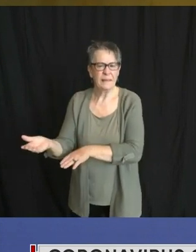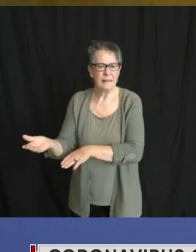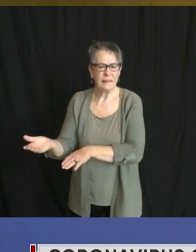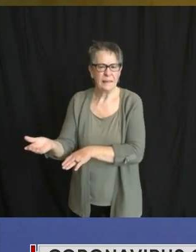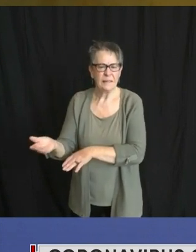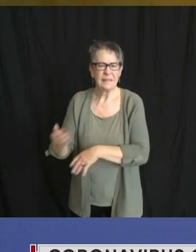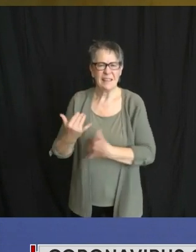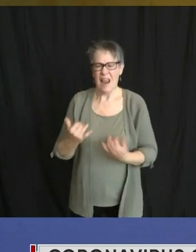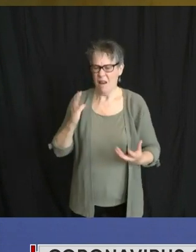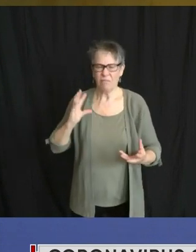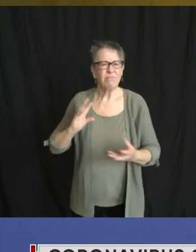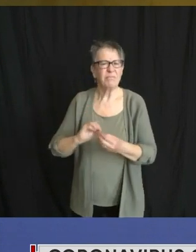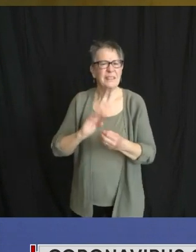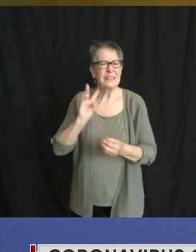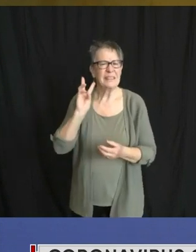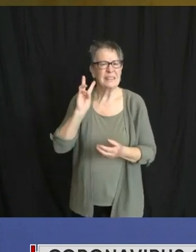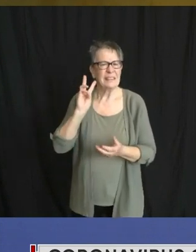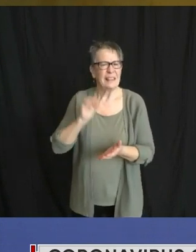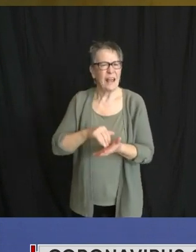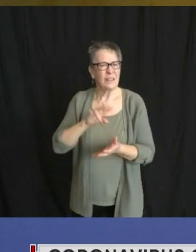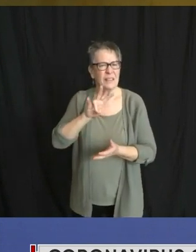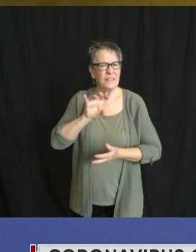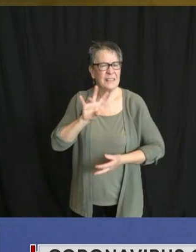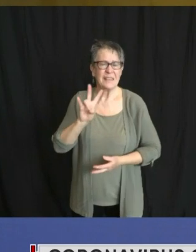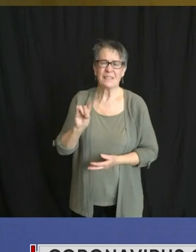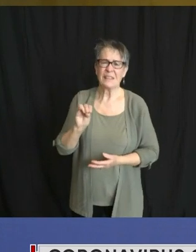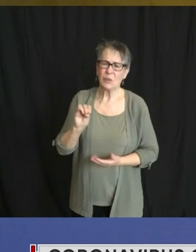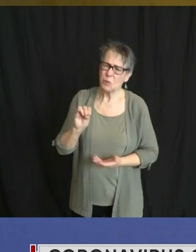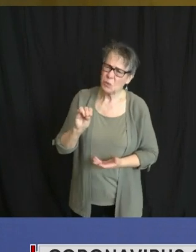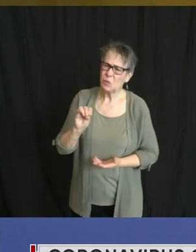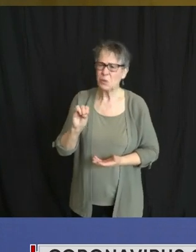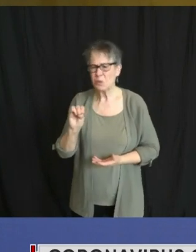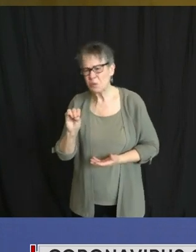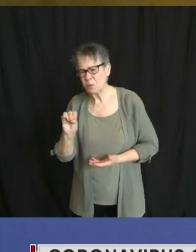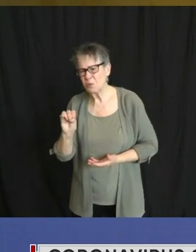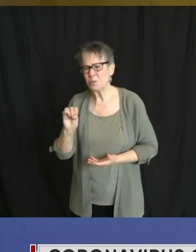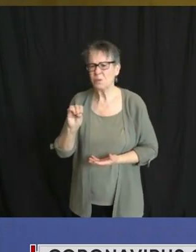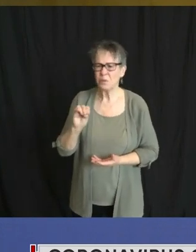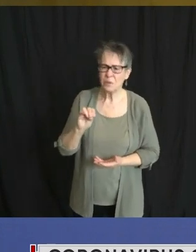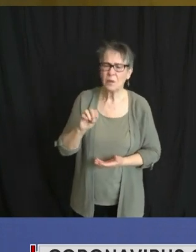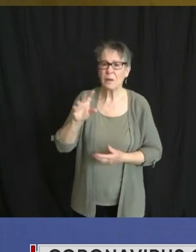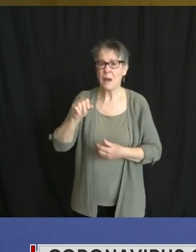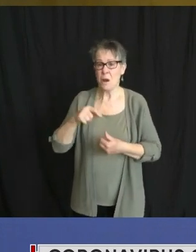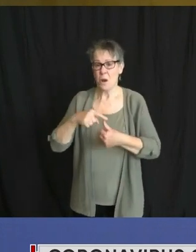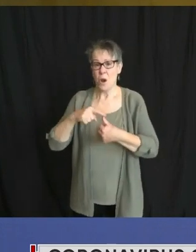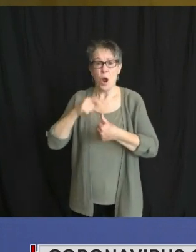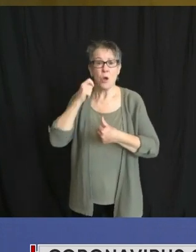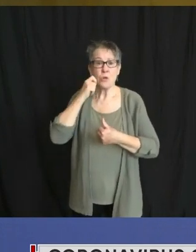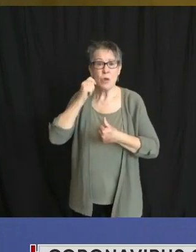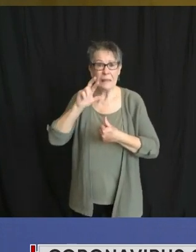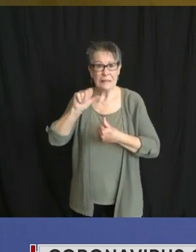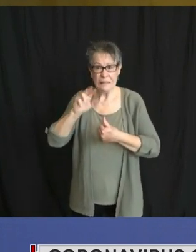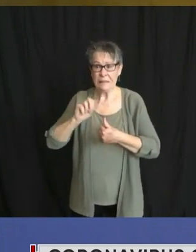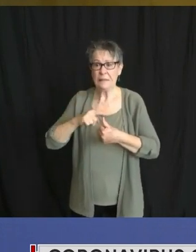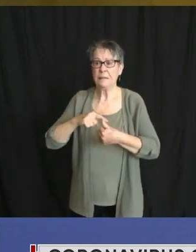TOTAL OF 6770 FATALITIES. THE